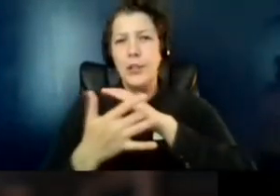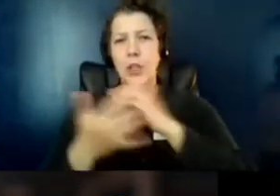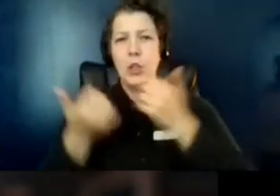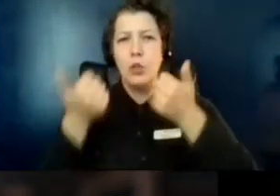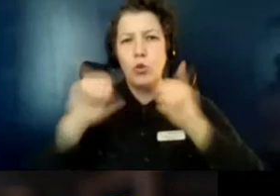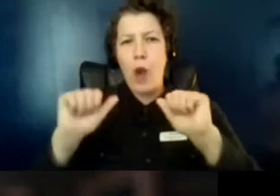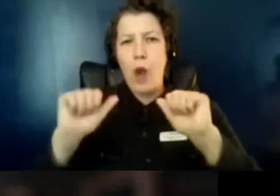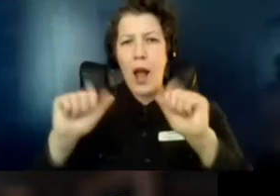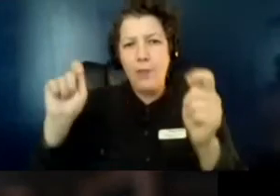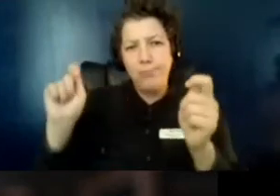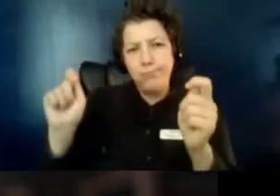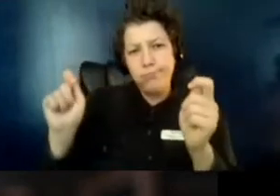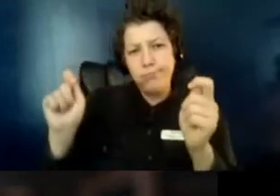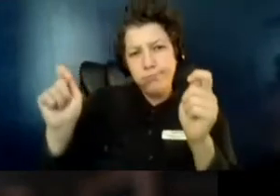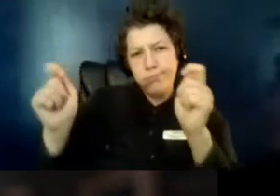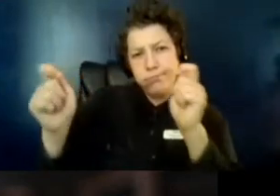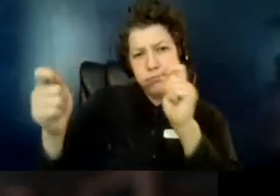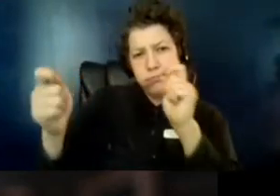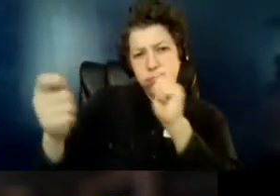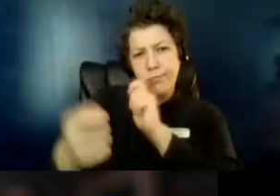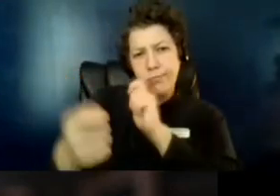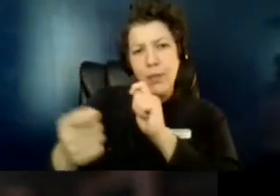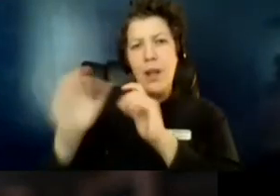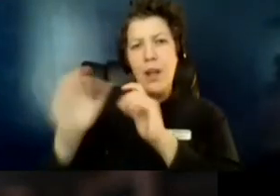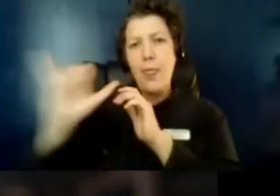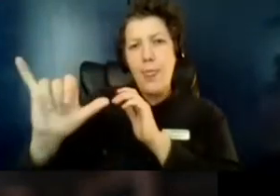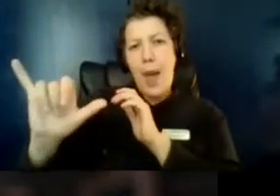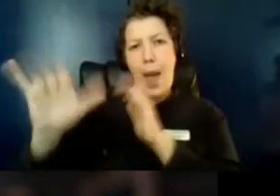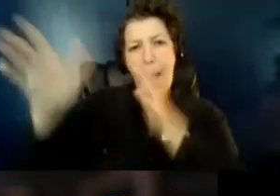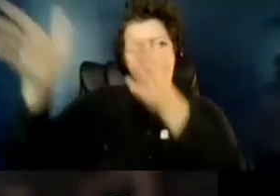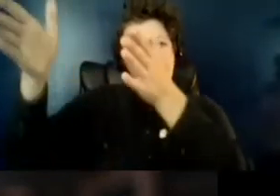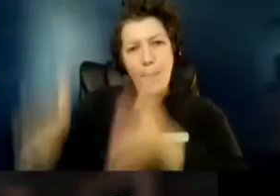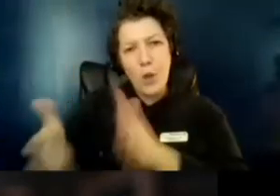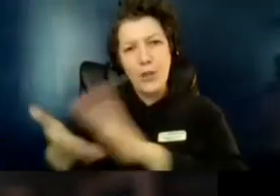be able to do. And the outcome of this is that we've been